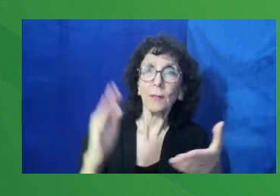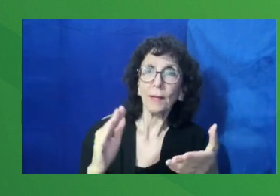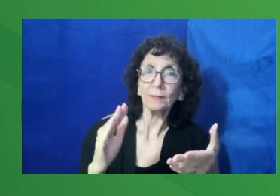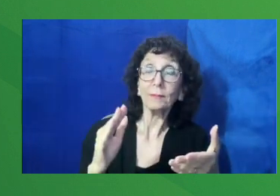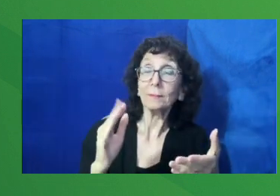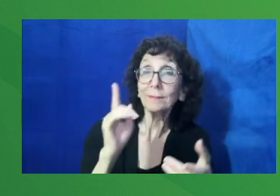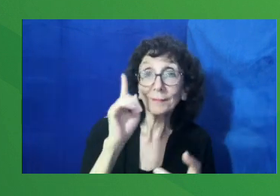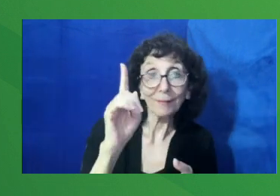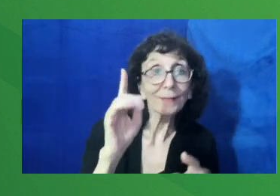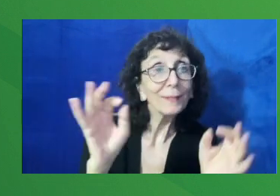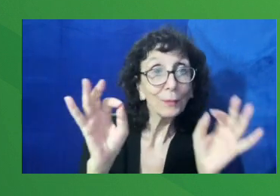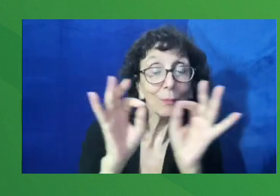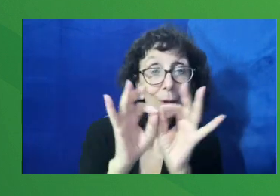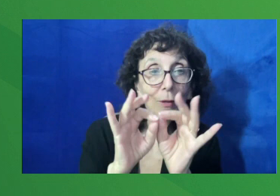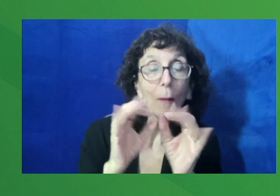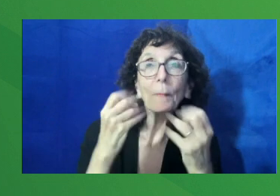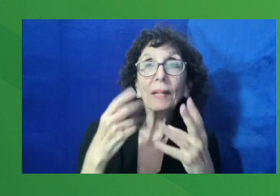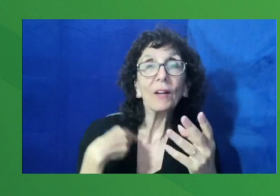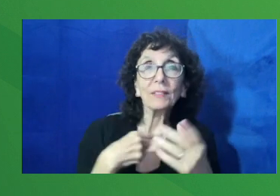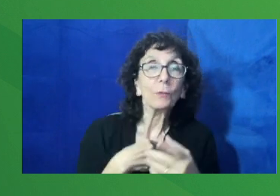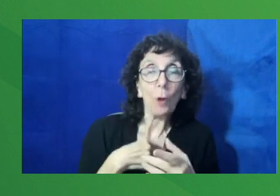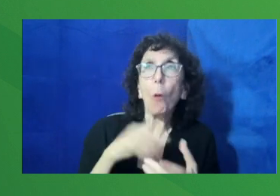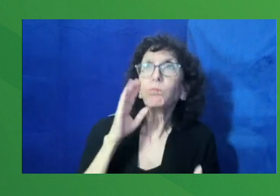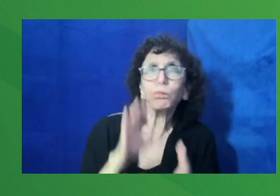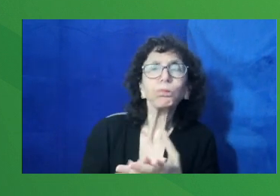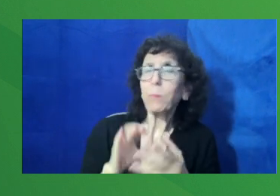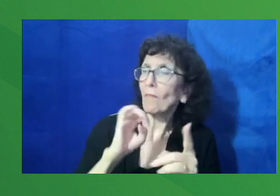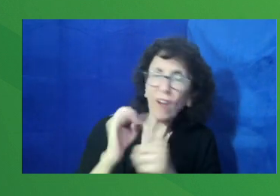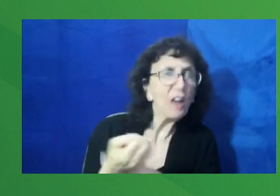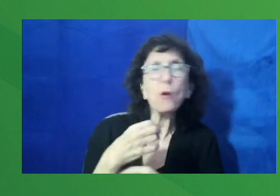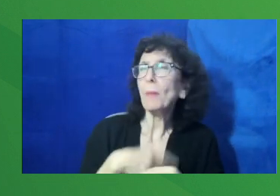environmental issues as controversial, there are a lot of folks who still do. Next part.